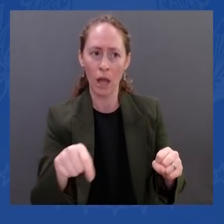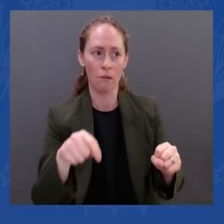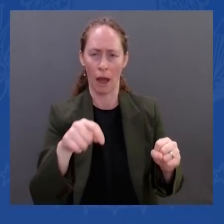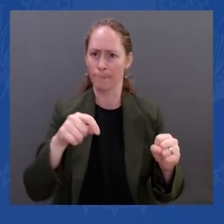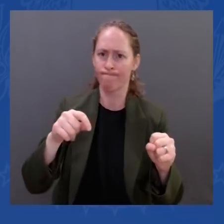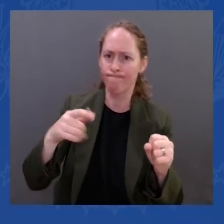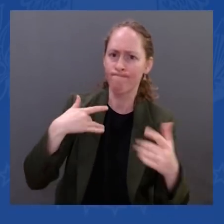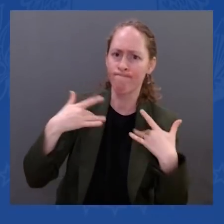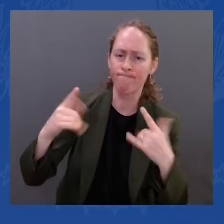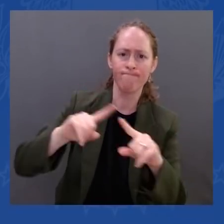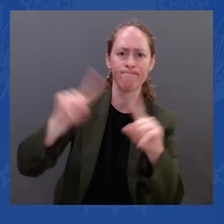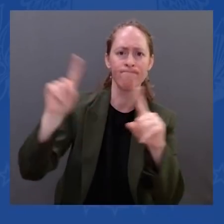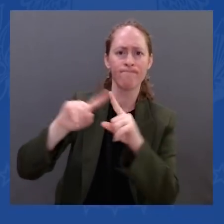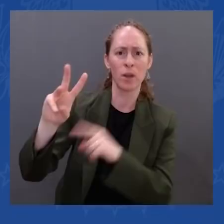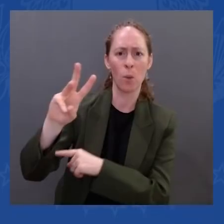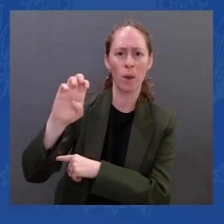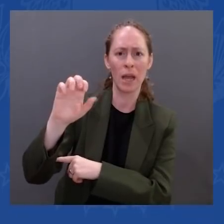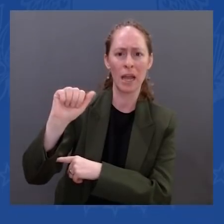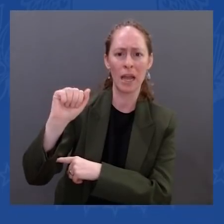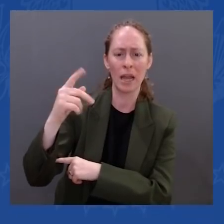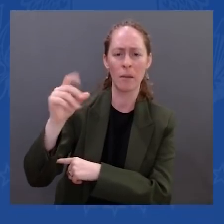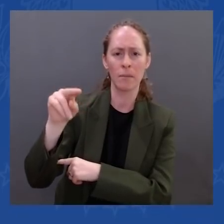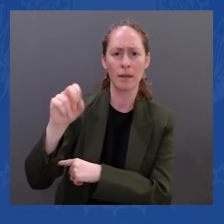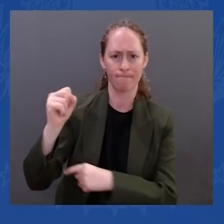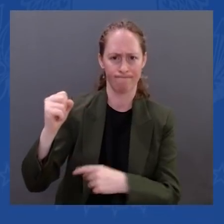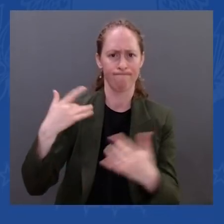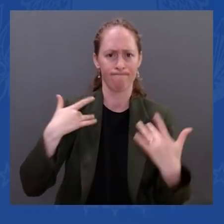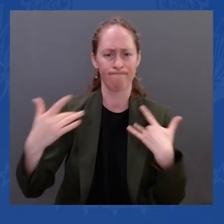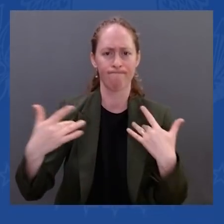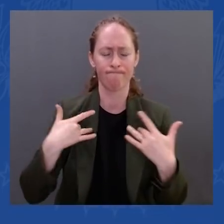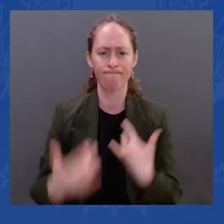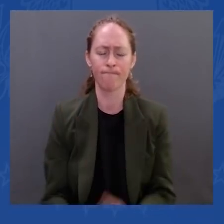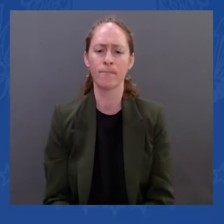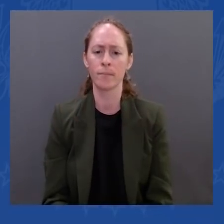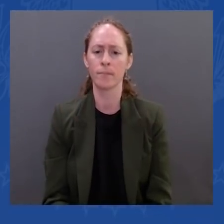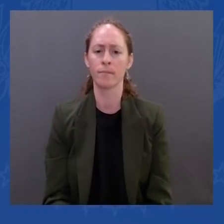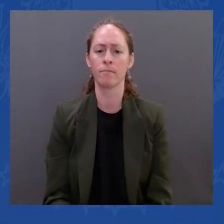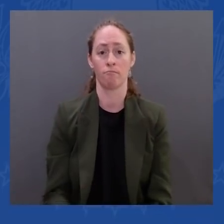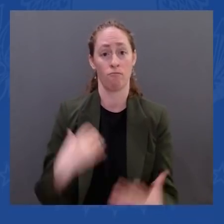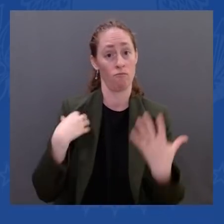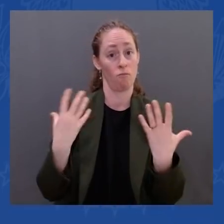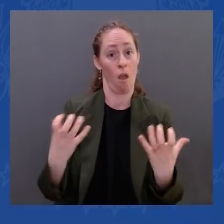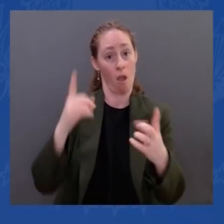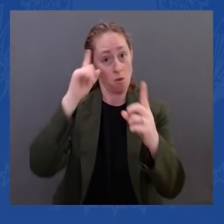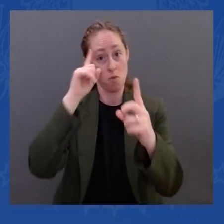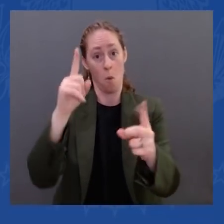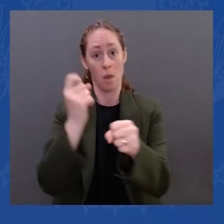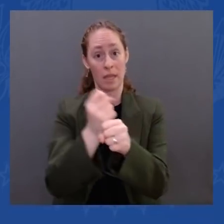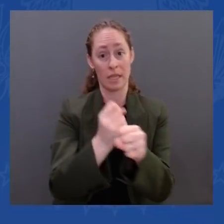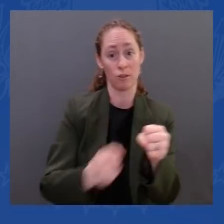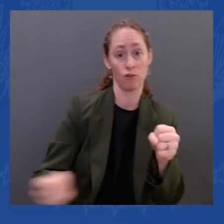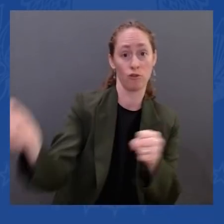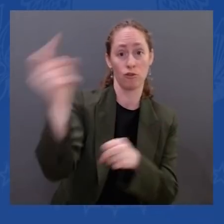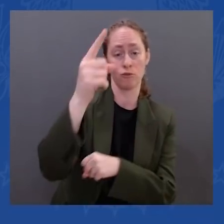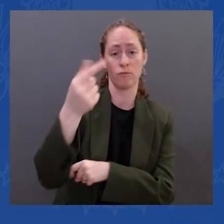the will of the G7 to resolutely reject aggression by force, threat by nuclear weapons,